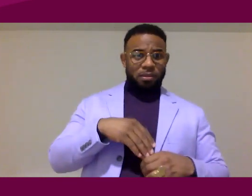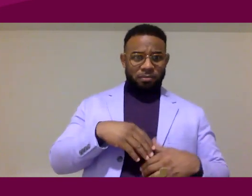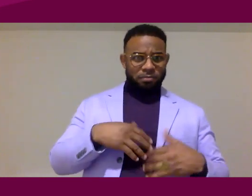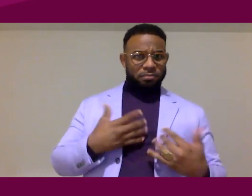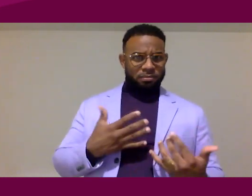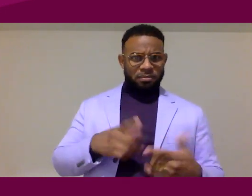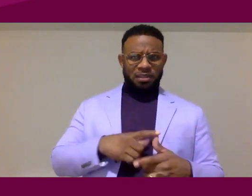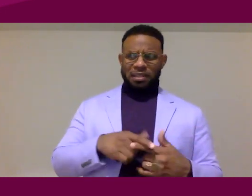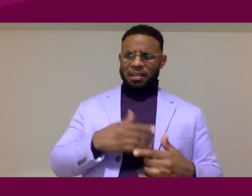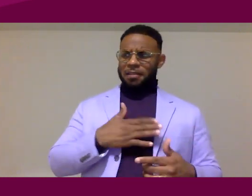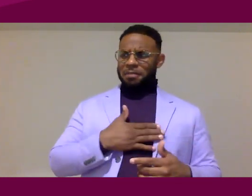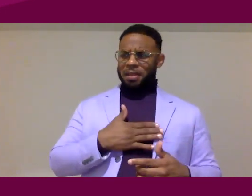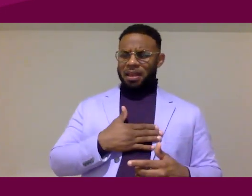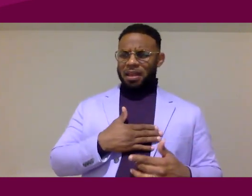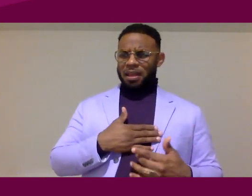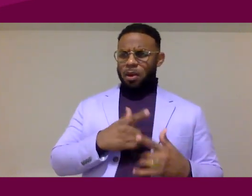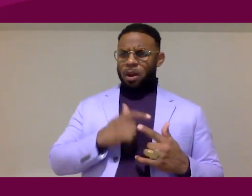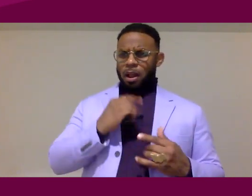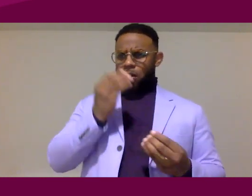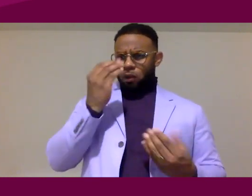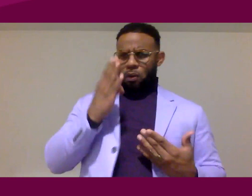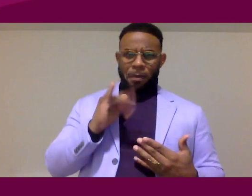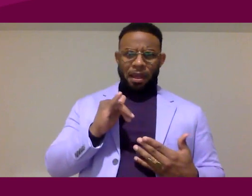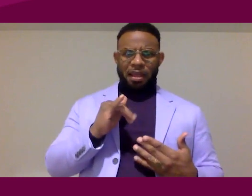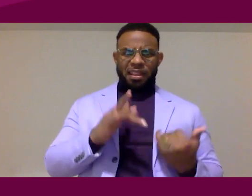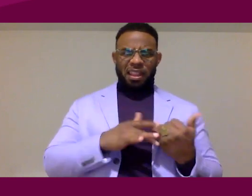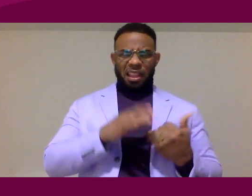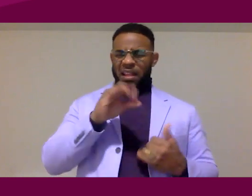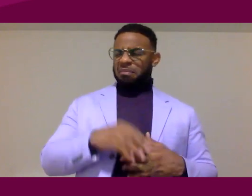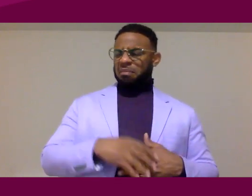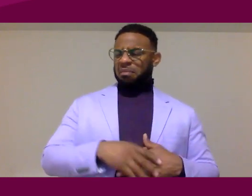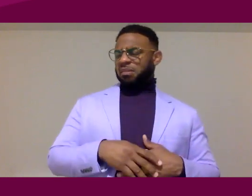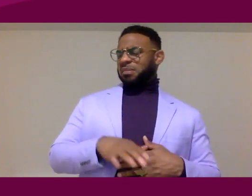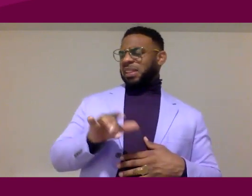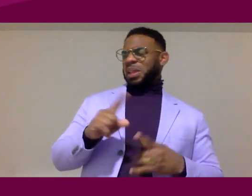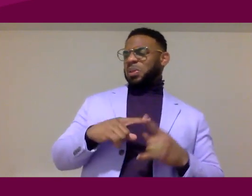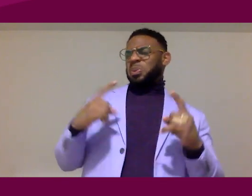And what I was told by this technology company is, "Oh, that's too complex.